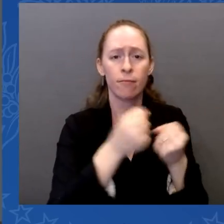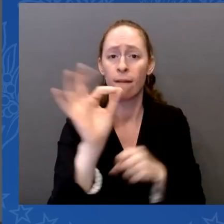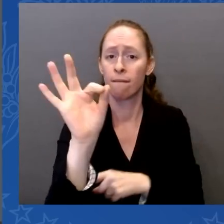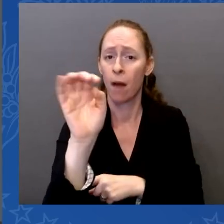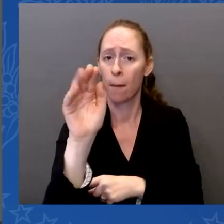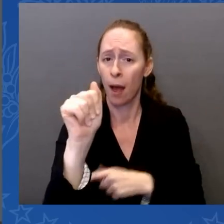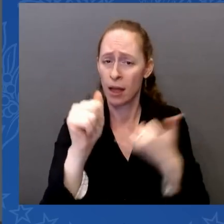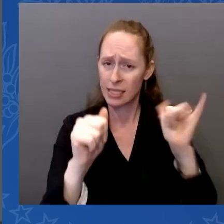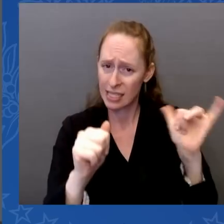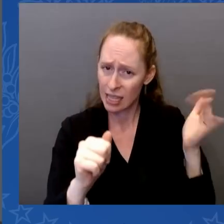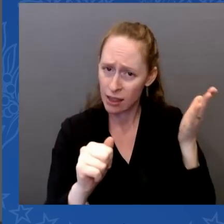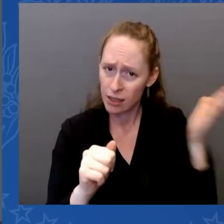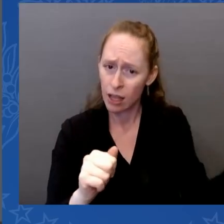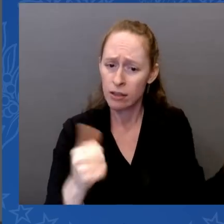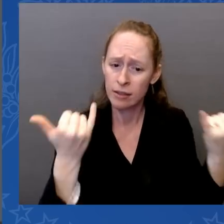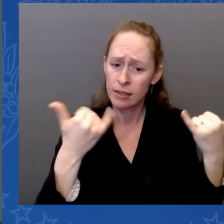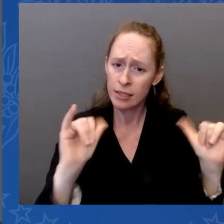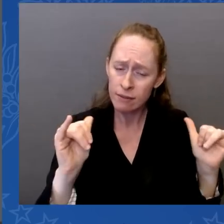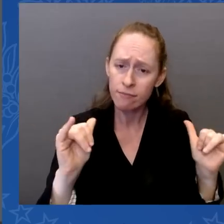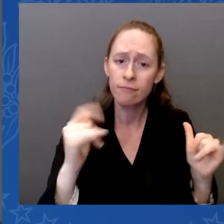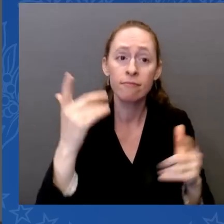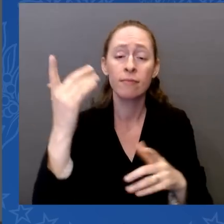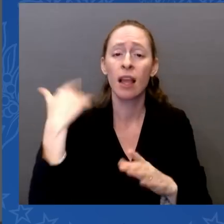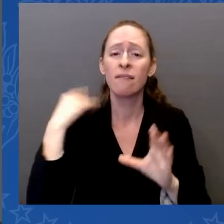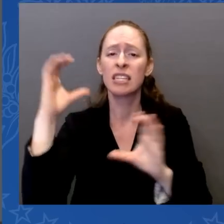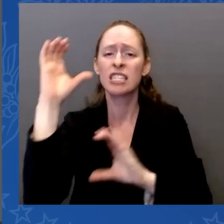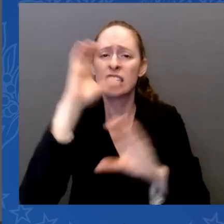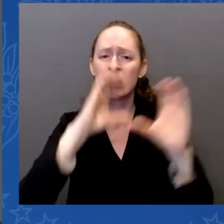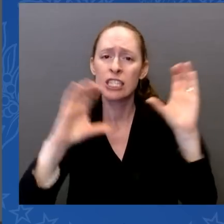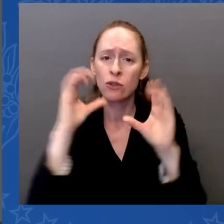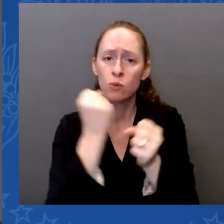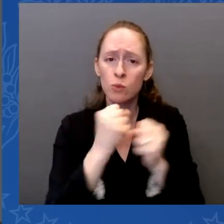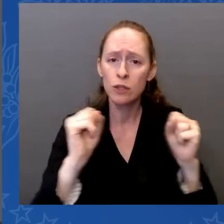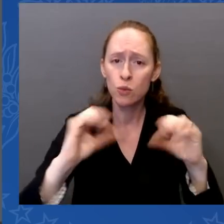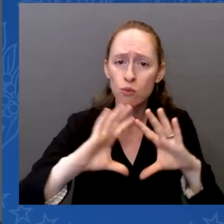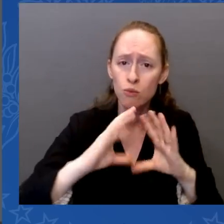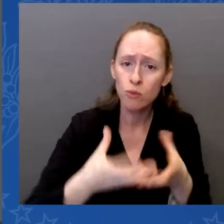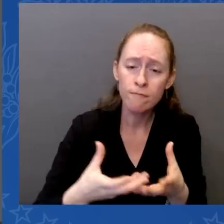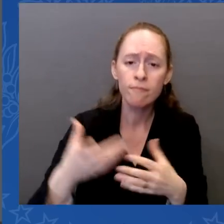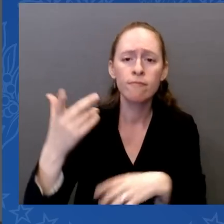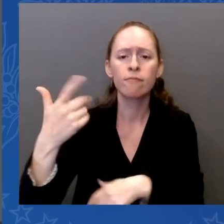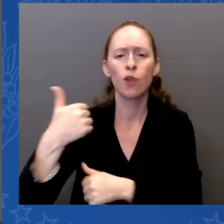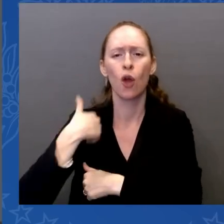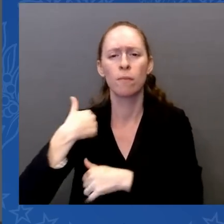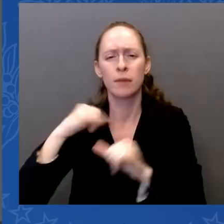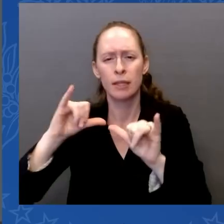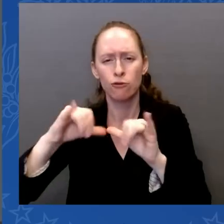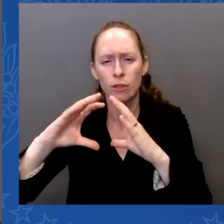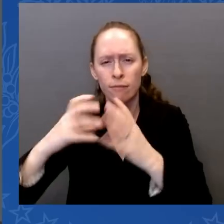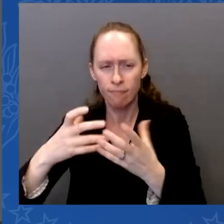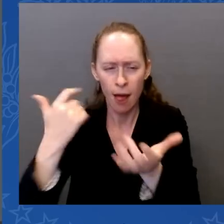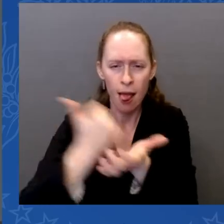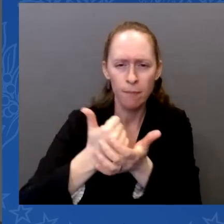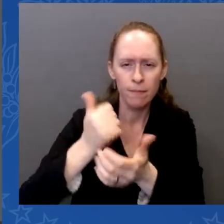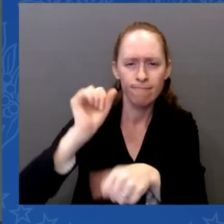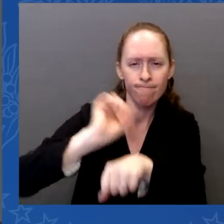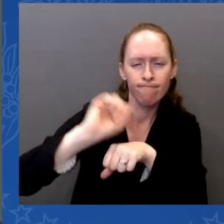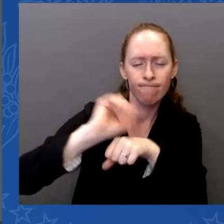the U.S. Army Corps of Engineers for power restoration, and other experts from around the country. FEMA has already distributed $40 million